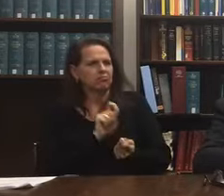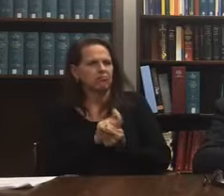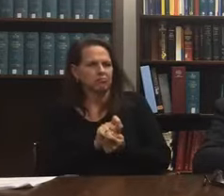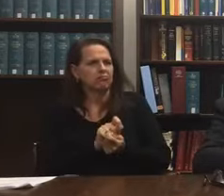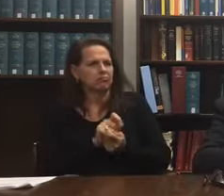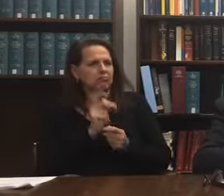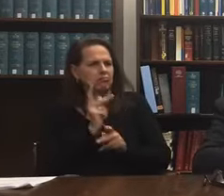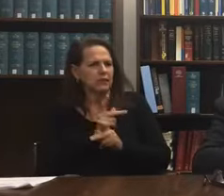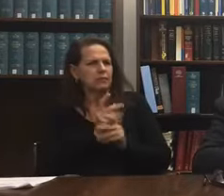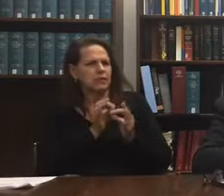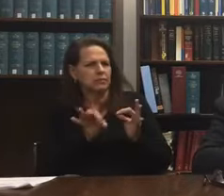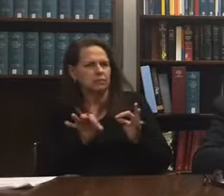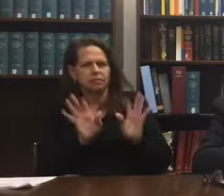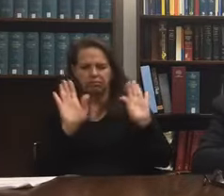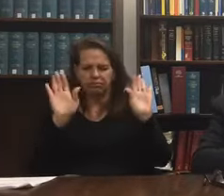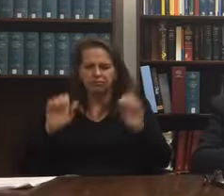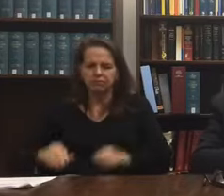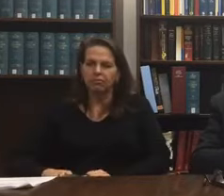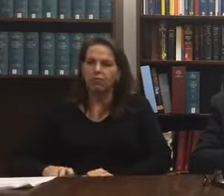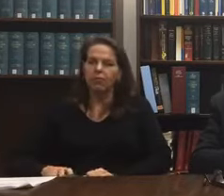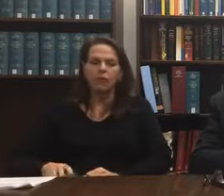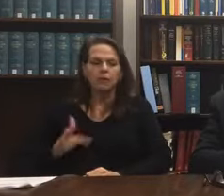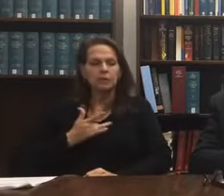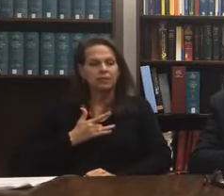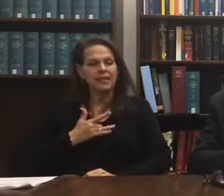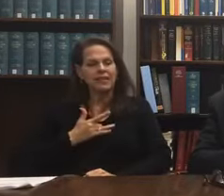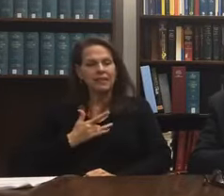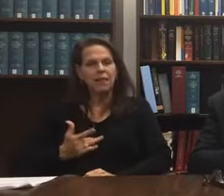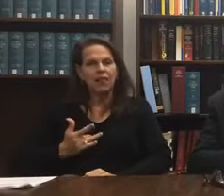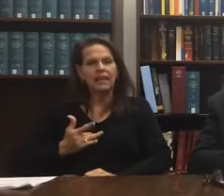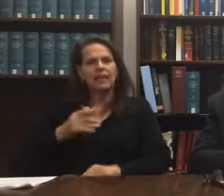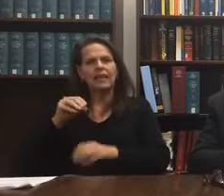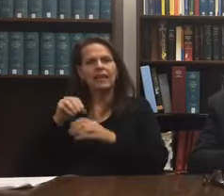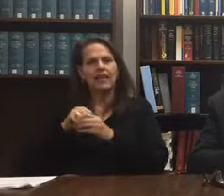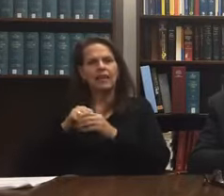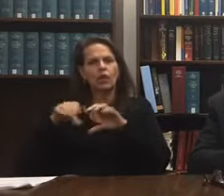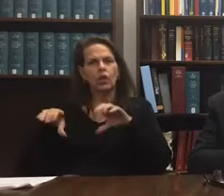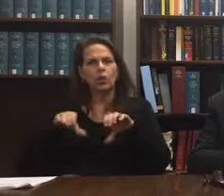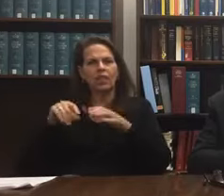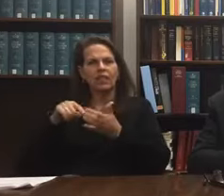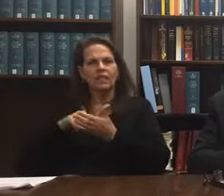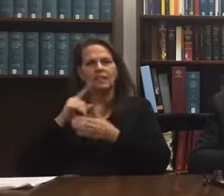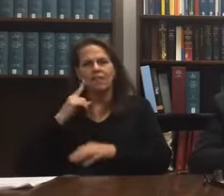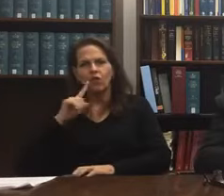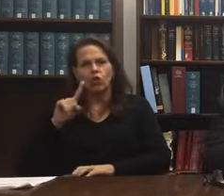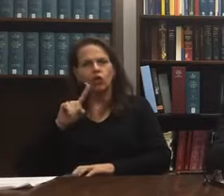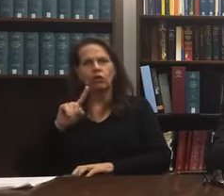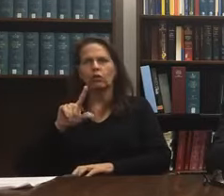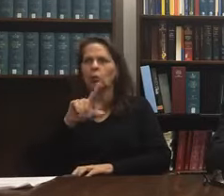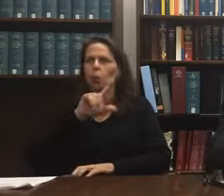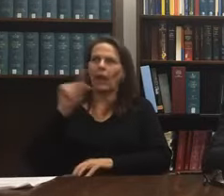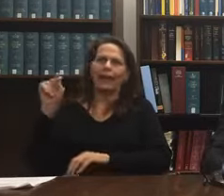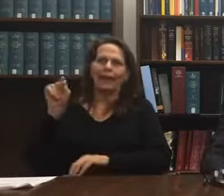so typically in doing this for 20-something years I've never seen a